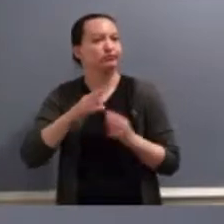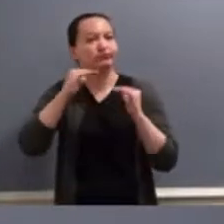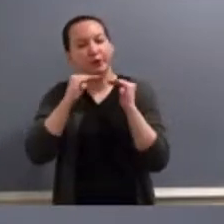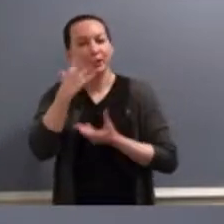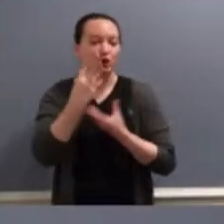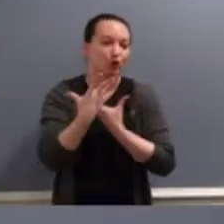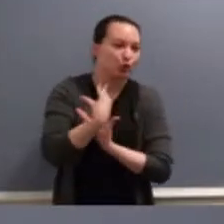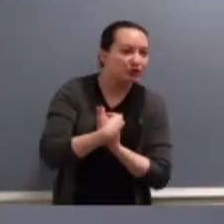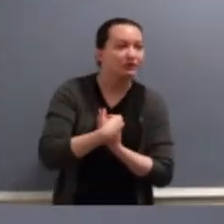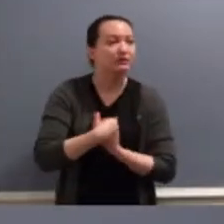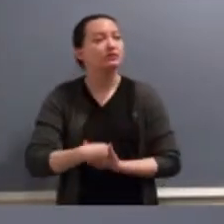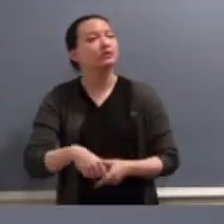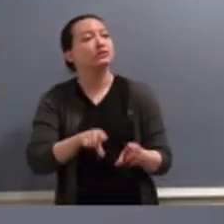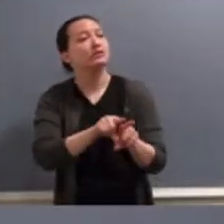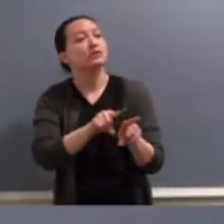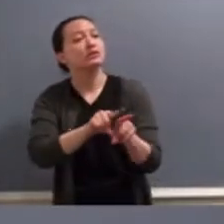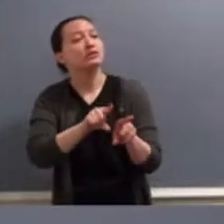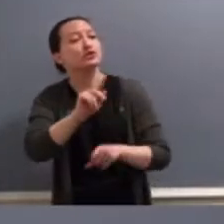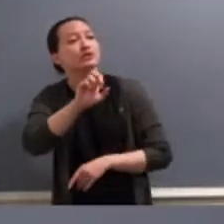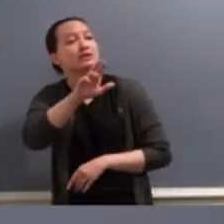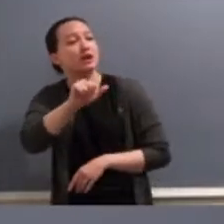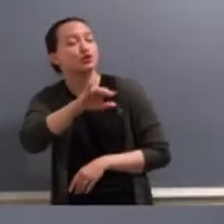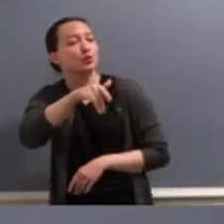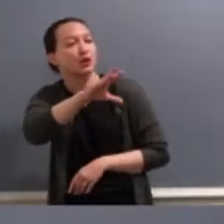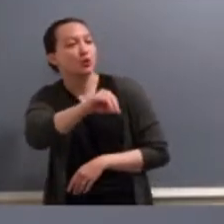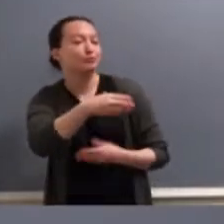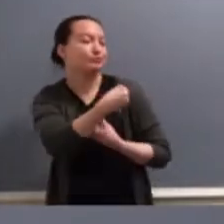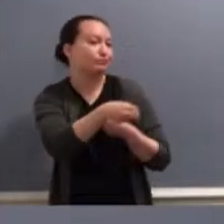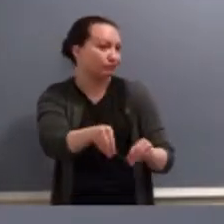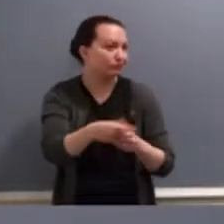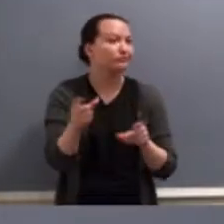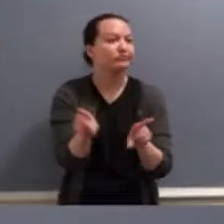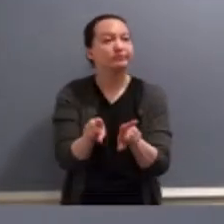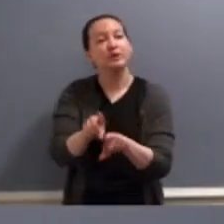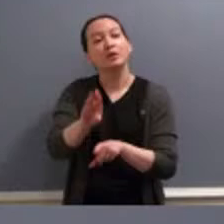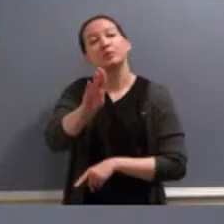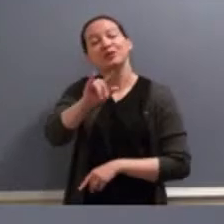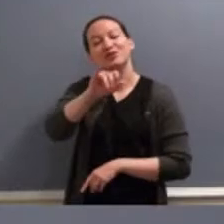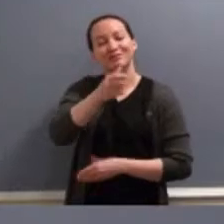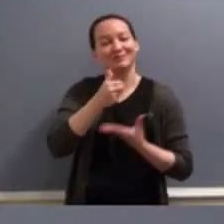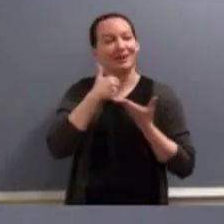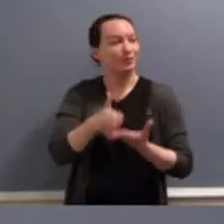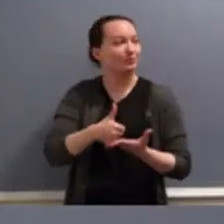and Theresa Giglio obviously from our office also and Bridget Doherty who is helping us with the